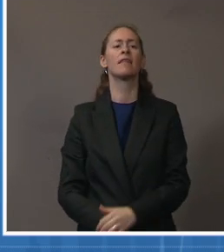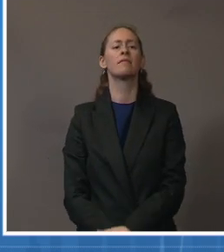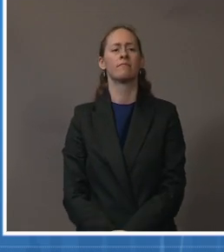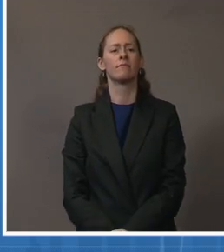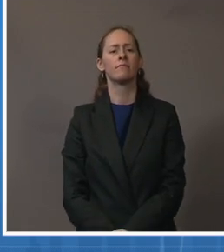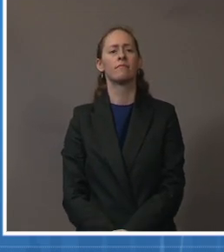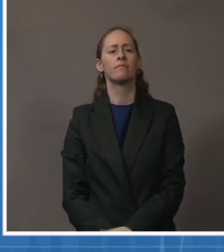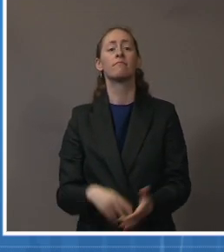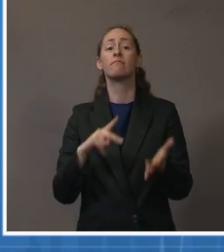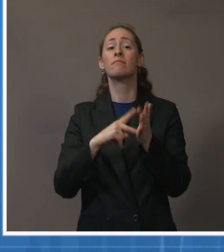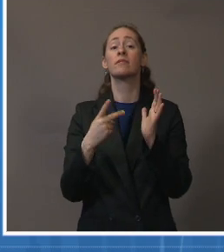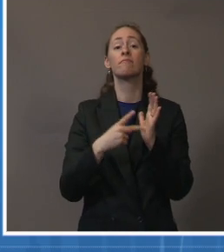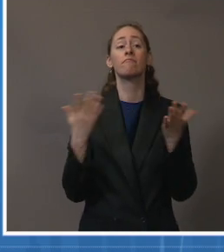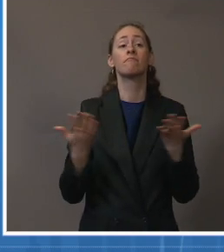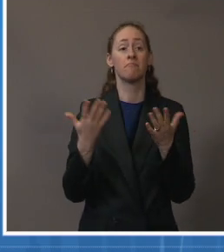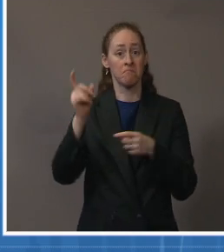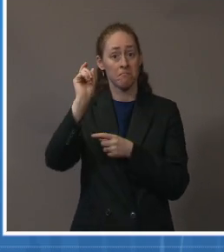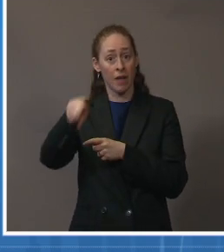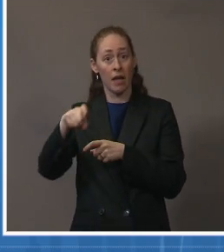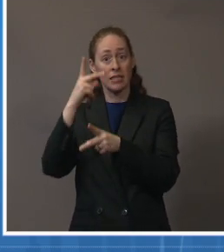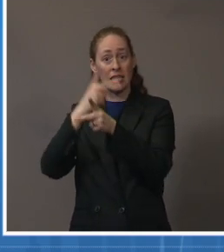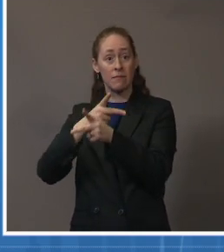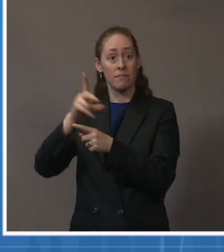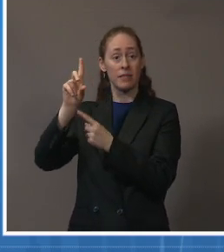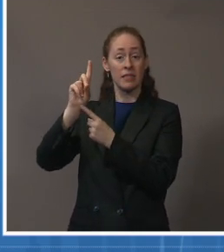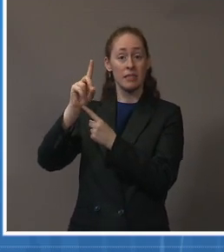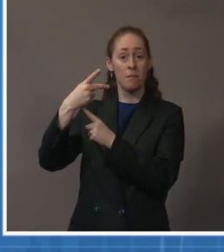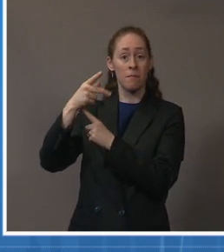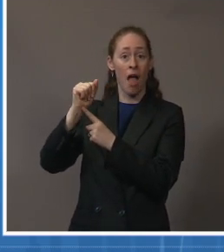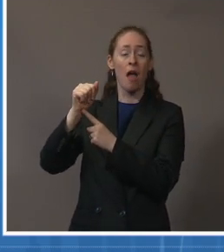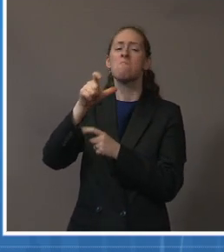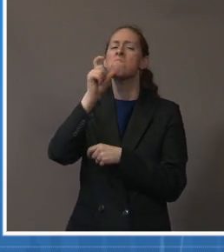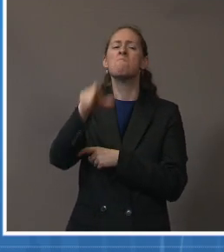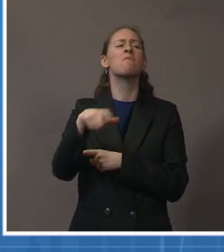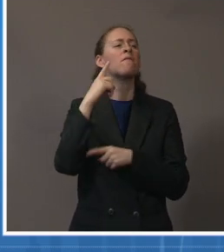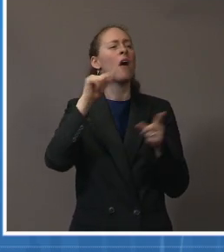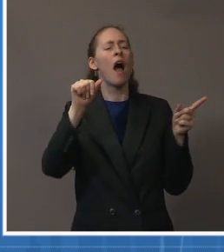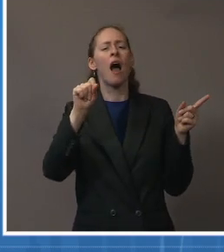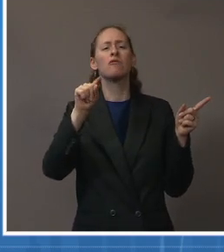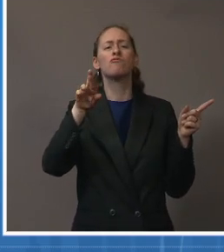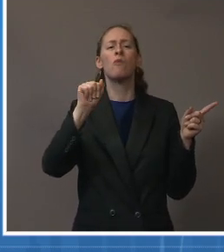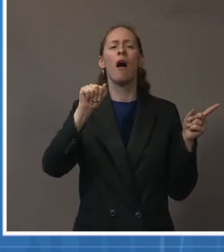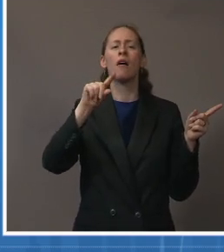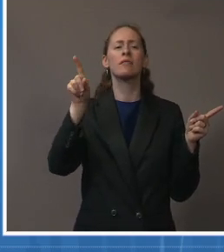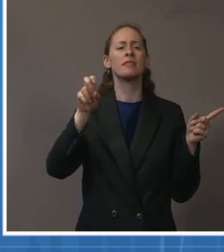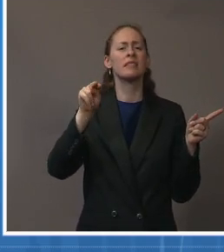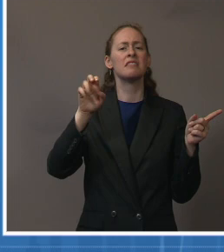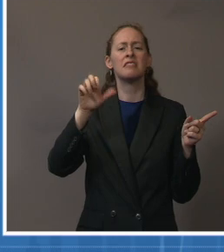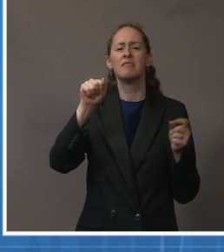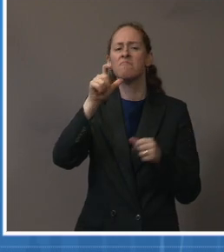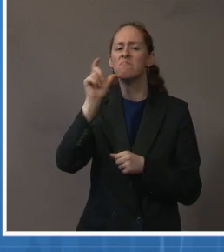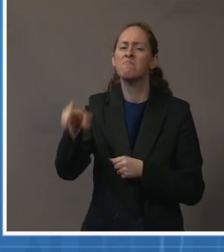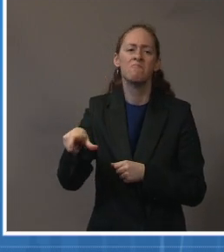for AstraZeneca, Novavax, and Sanofi. While the manufacturers will continue to make these three vaccines,